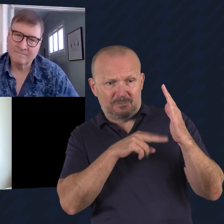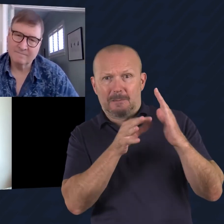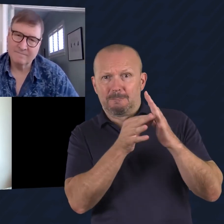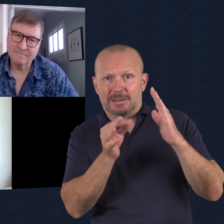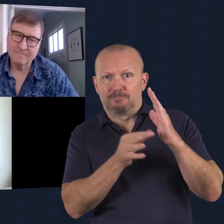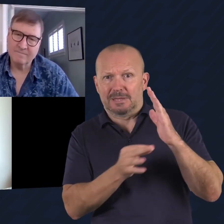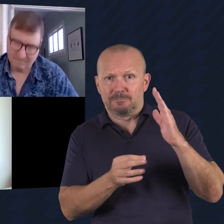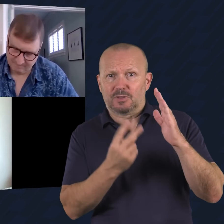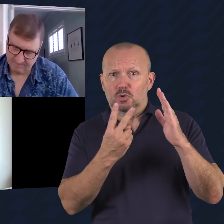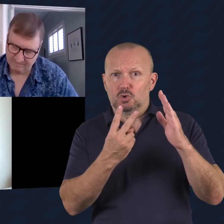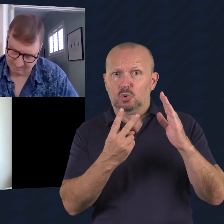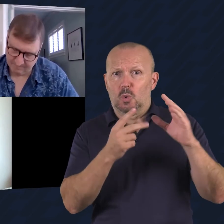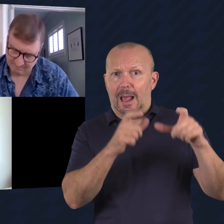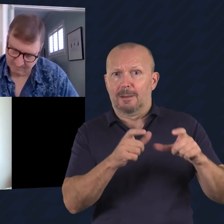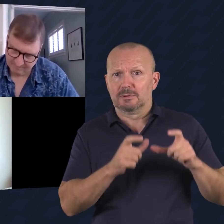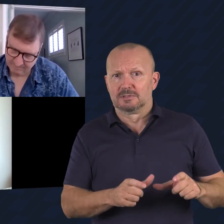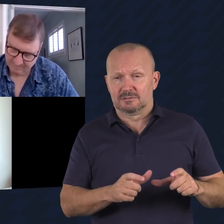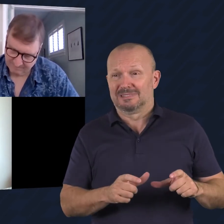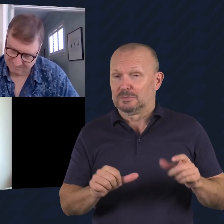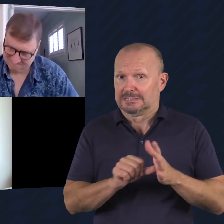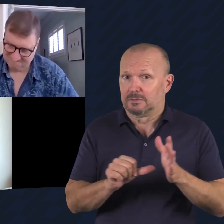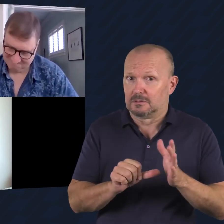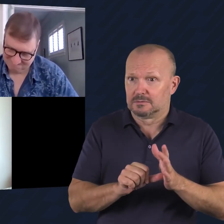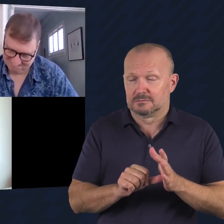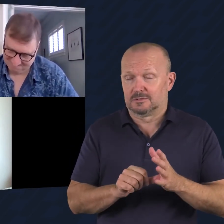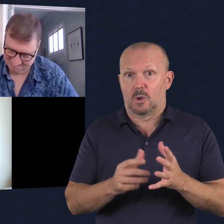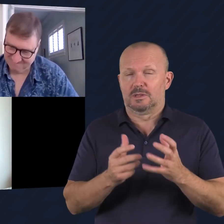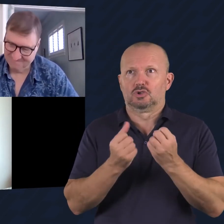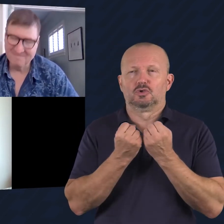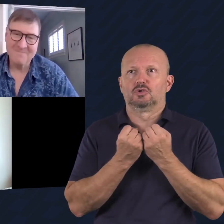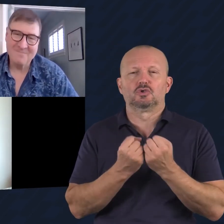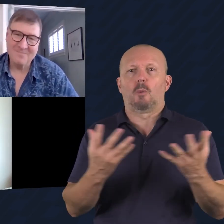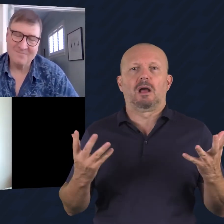So, even just picking the two albums to start with was a bit of a challenge.